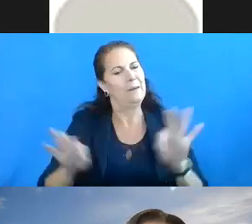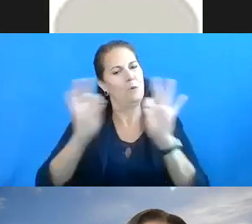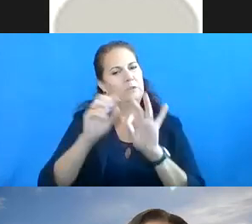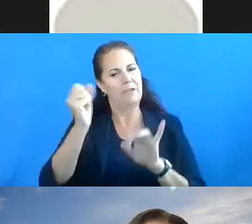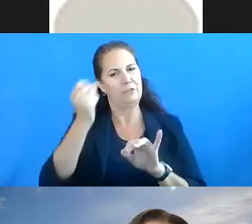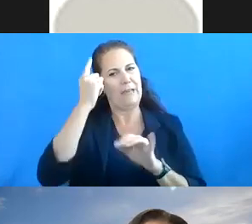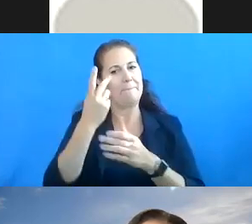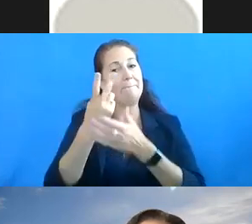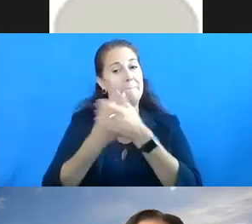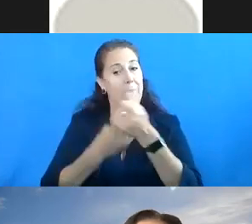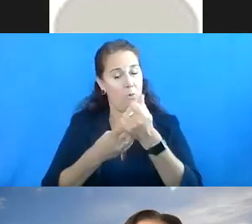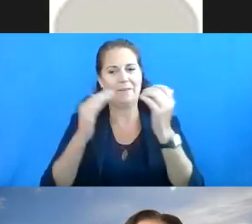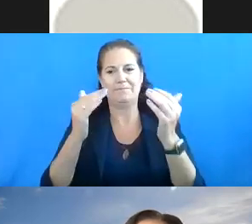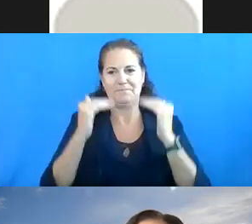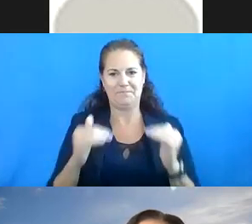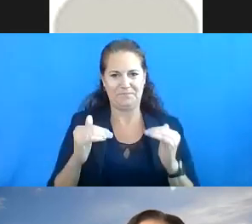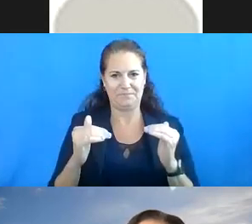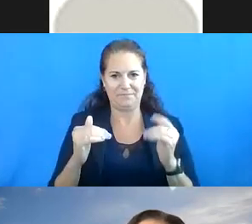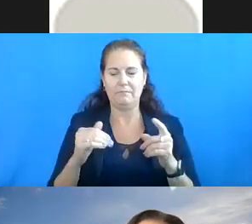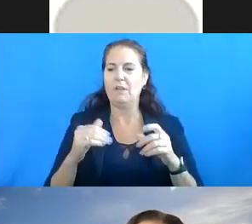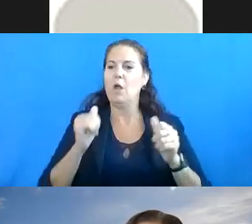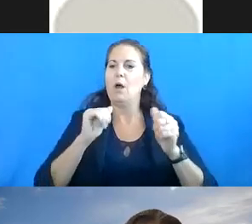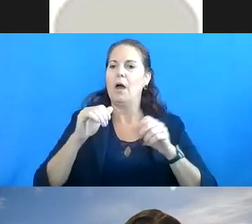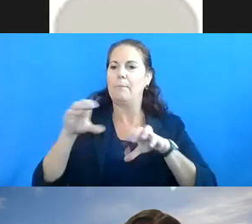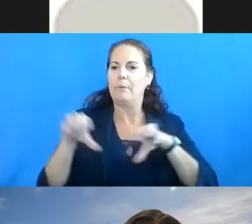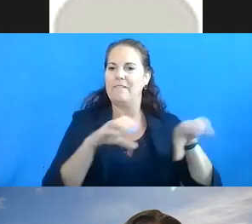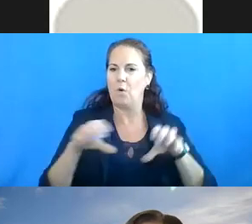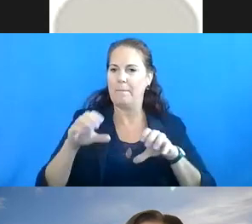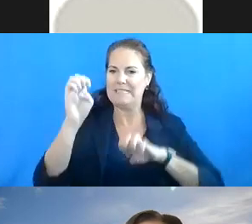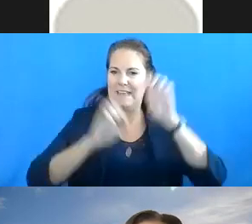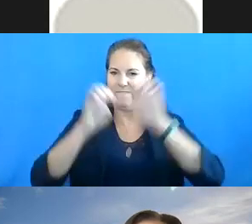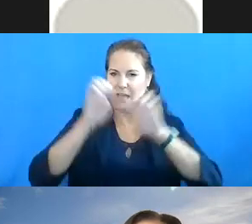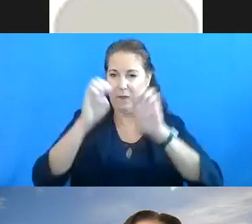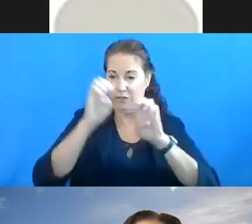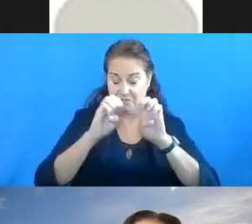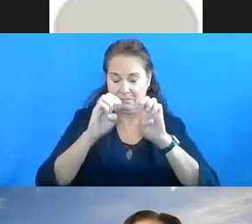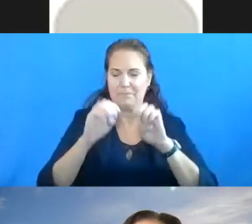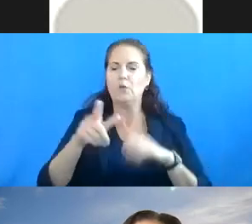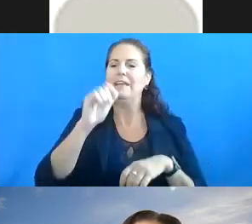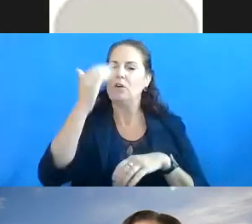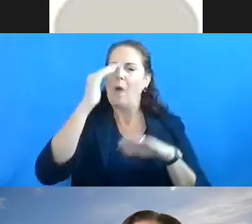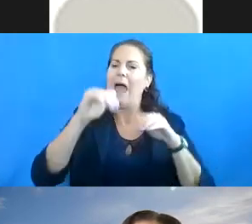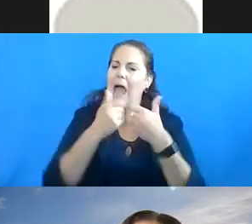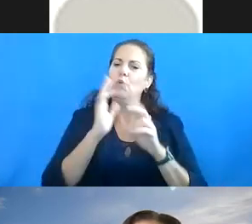The next one. Performance evaluation. So you need to know how to evaluate your project and